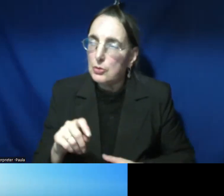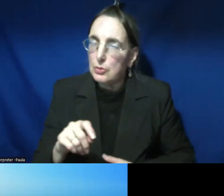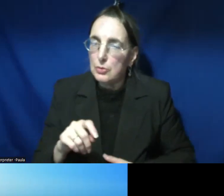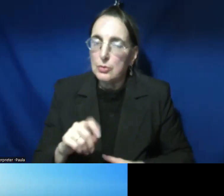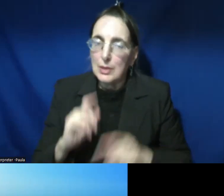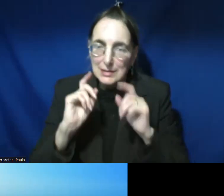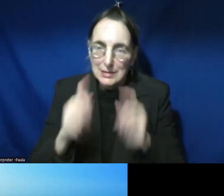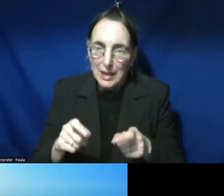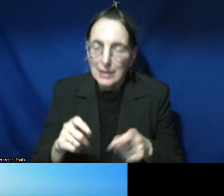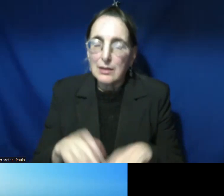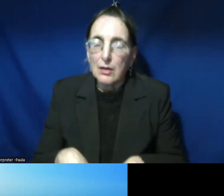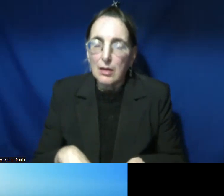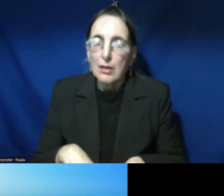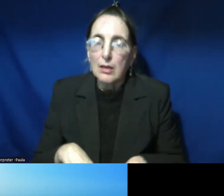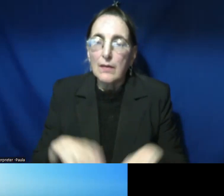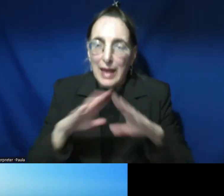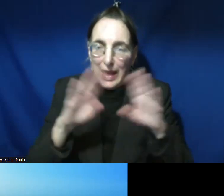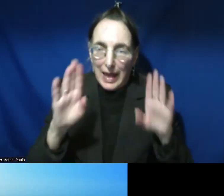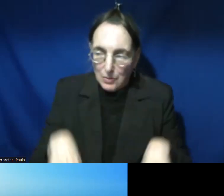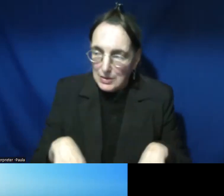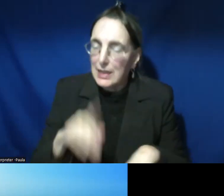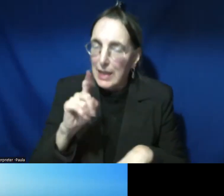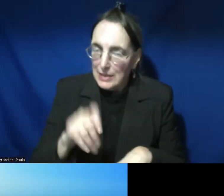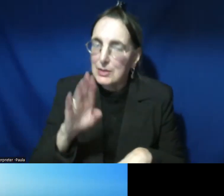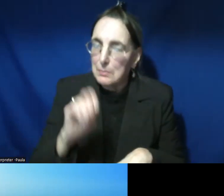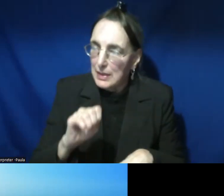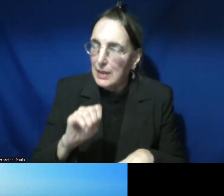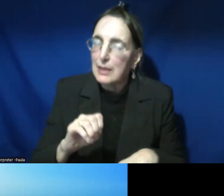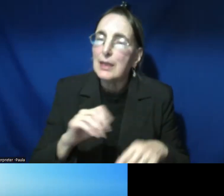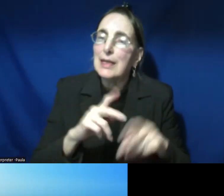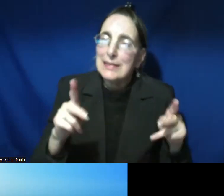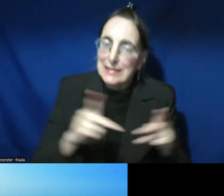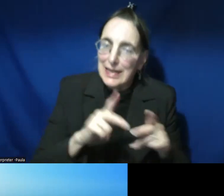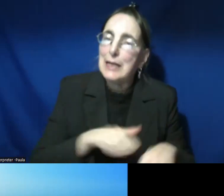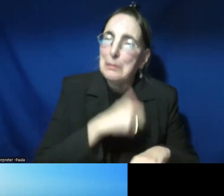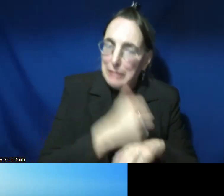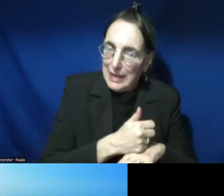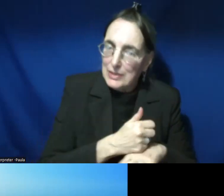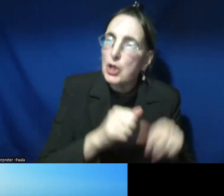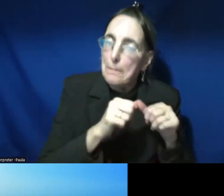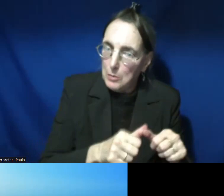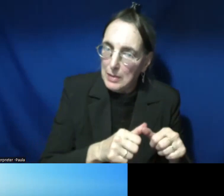would have to be site based permanent supports housing only. They can be, but it can be scattered at site settings. You